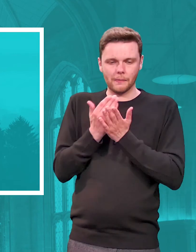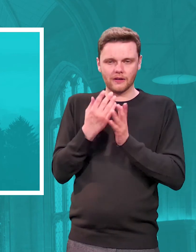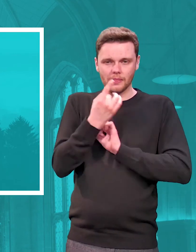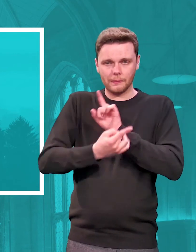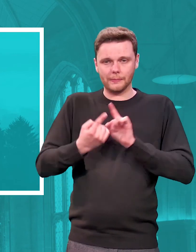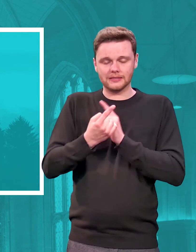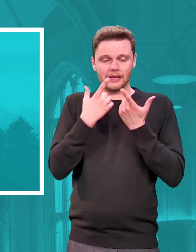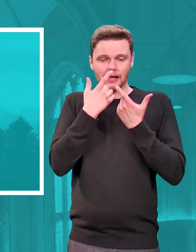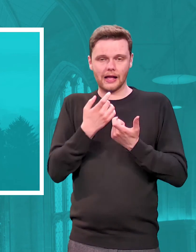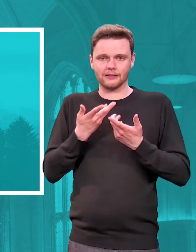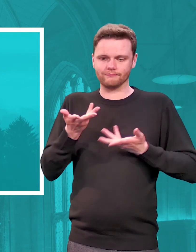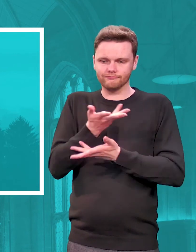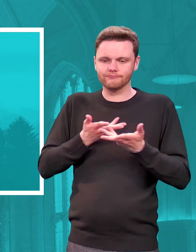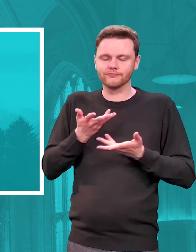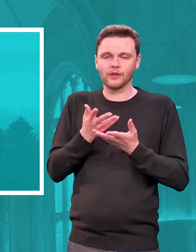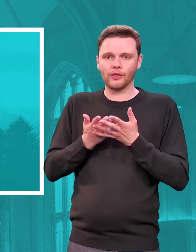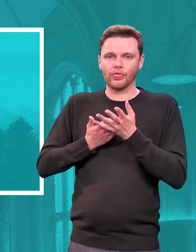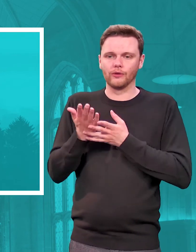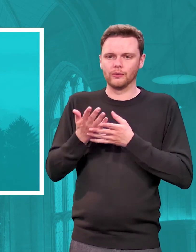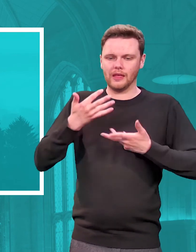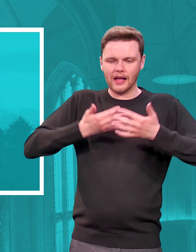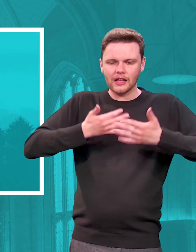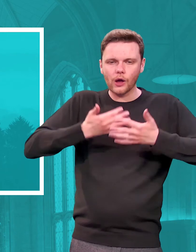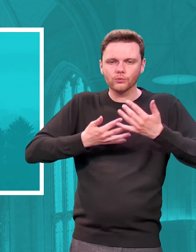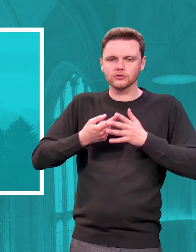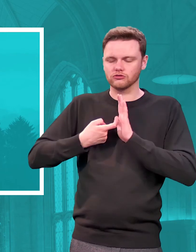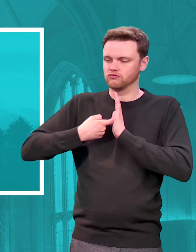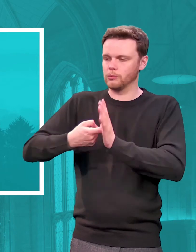by providing accounts and reports to members of congregations.